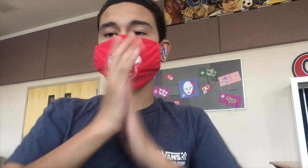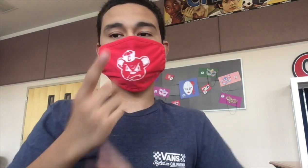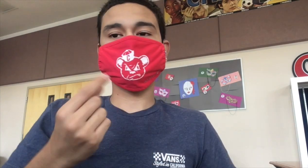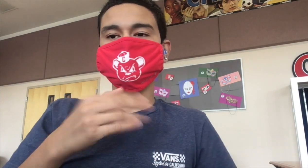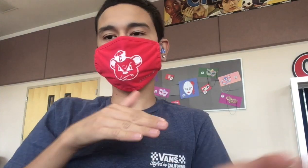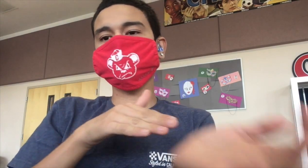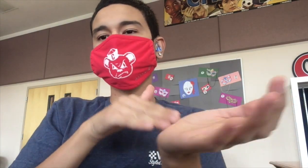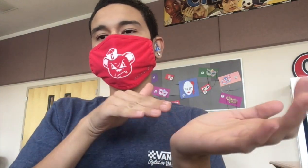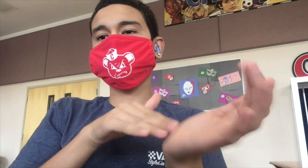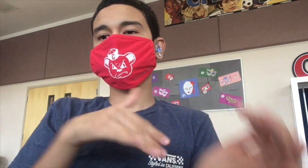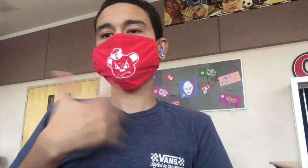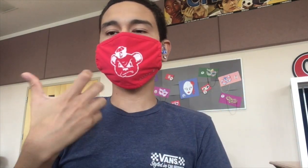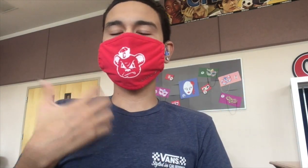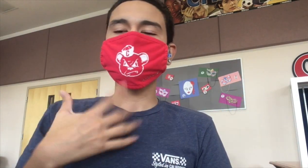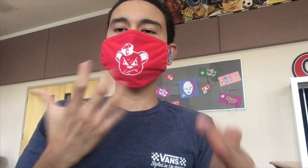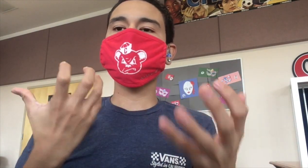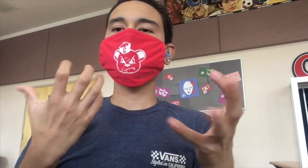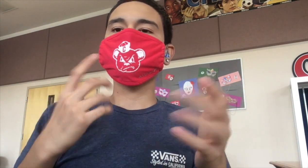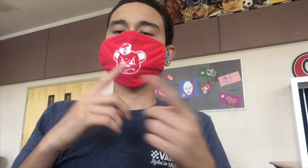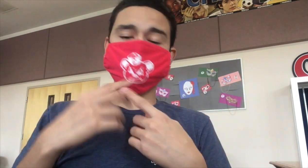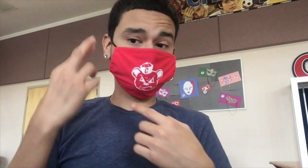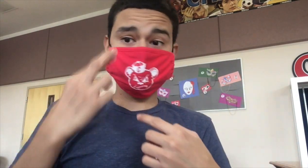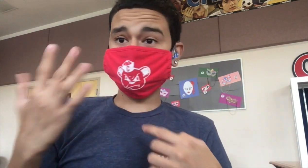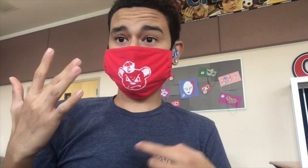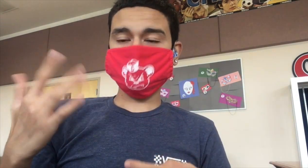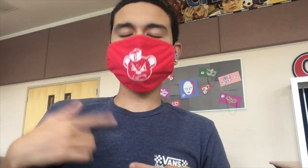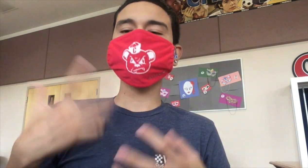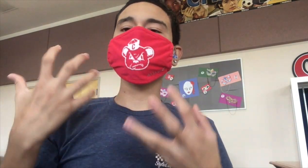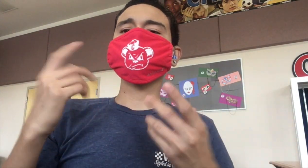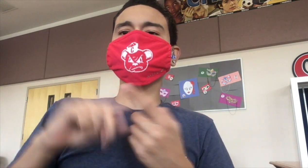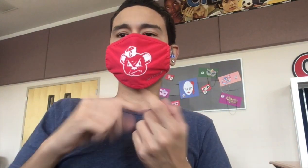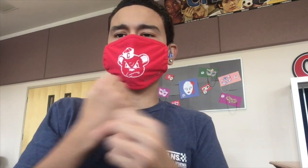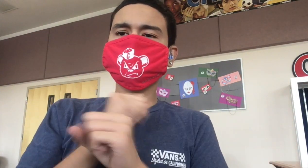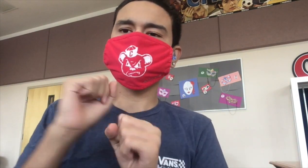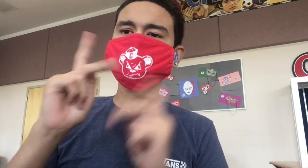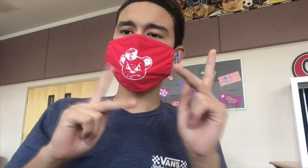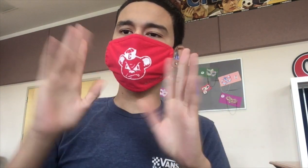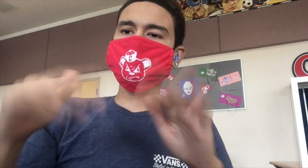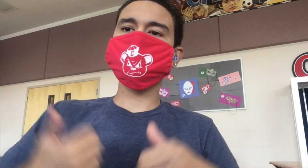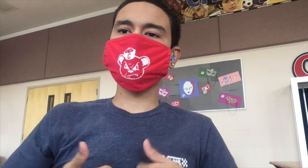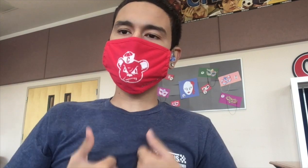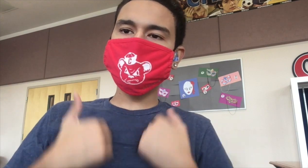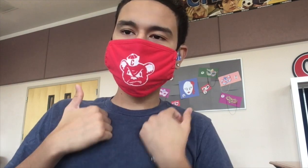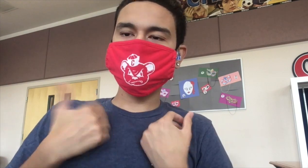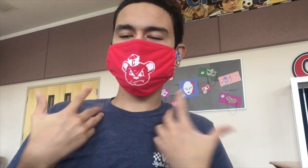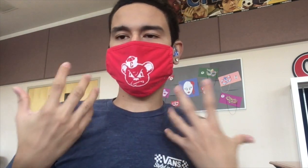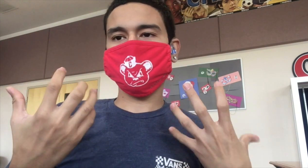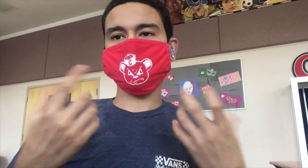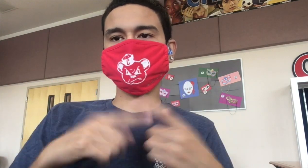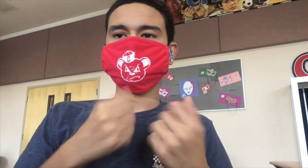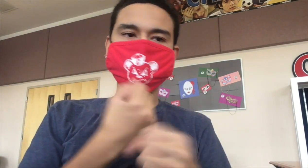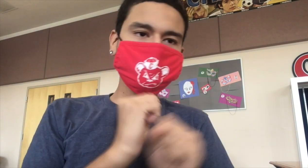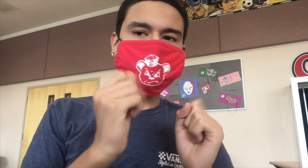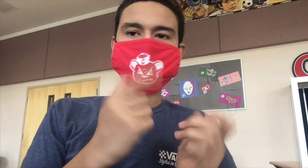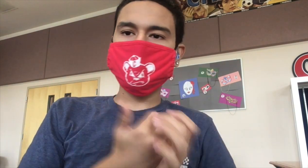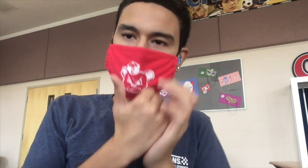My future employment. I'd like to be a doctor. And the reason for that is I want to save save people's lives.